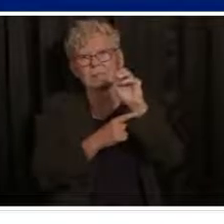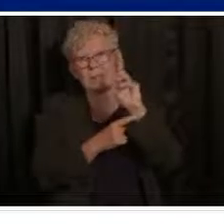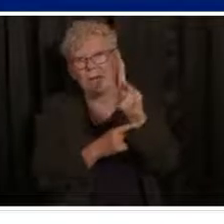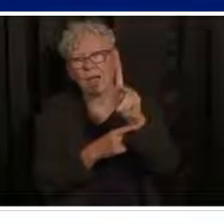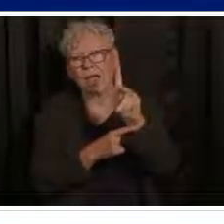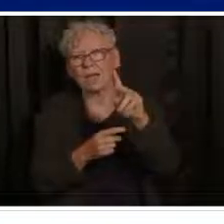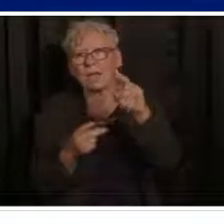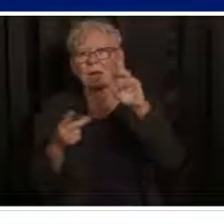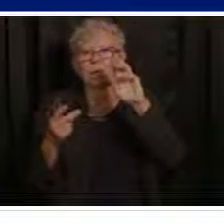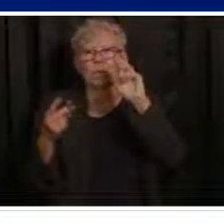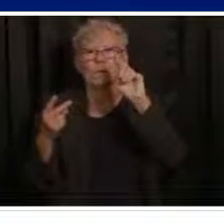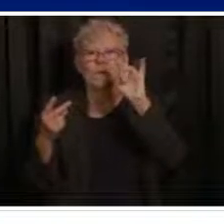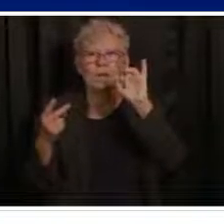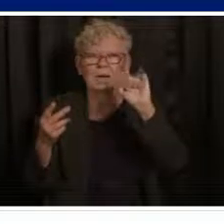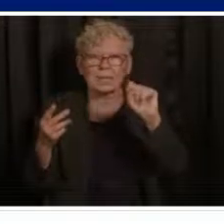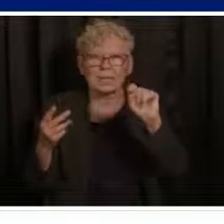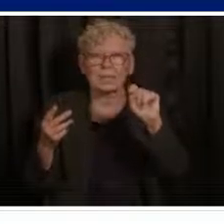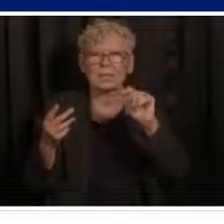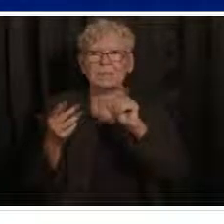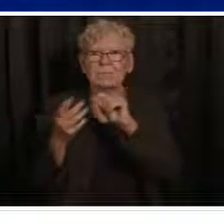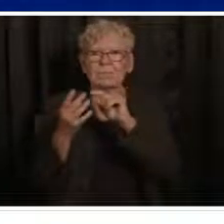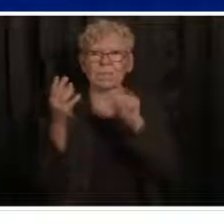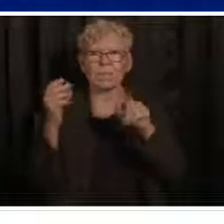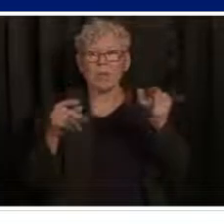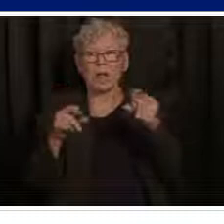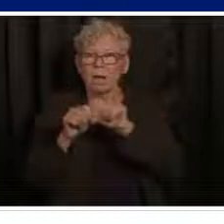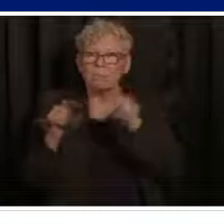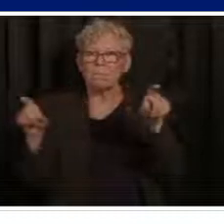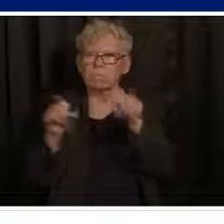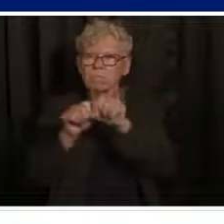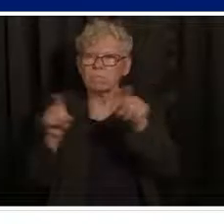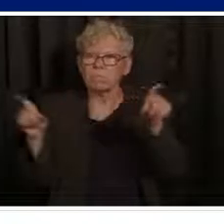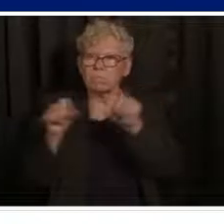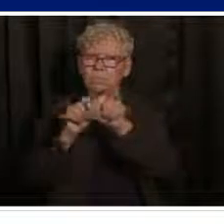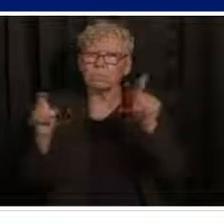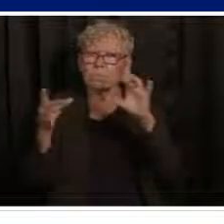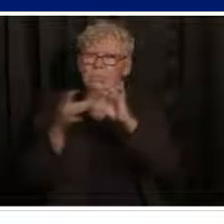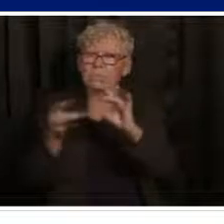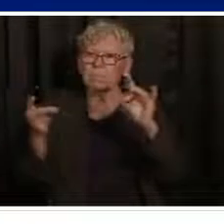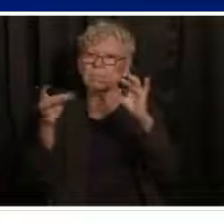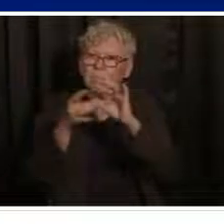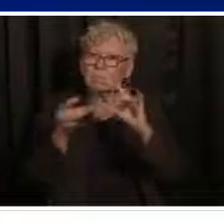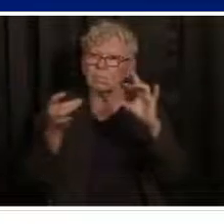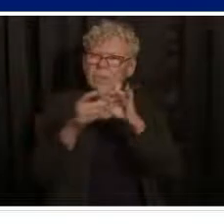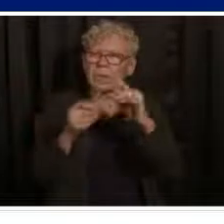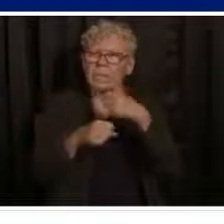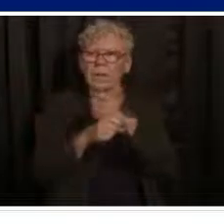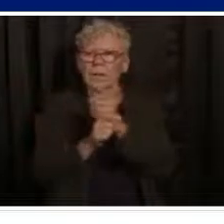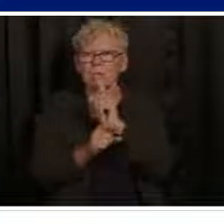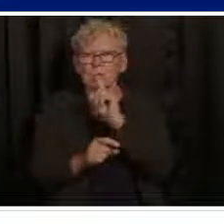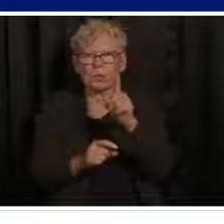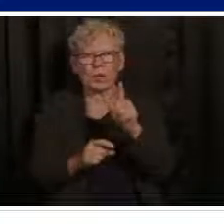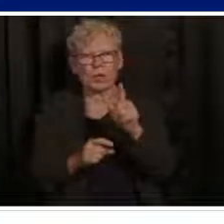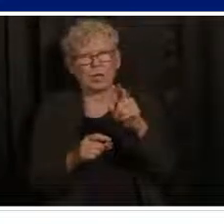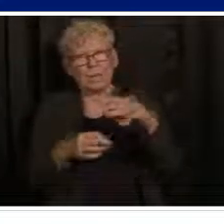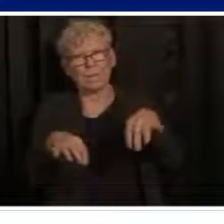a list of 1500 words in English and Spanish and we are updating them regularly to respond to misinformation and